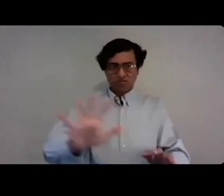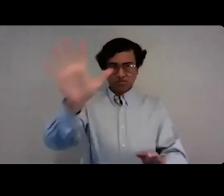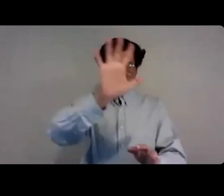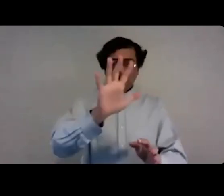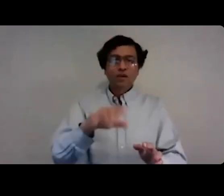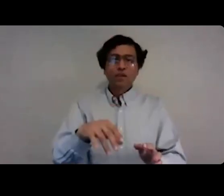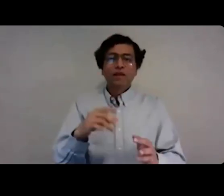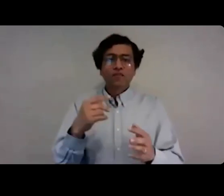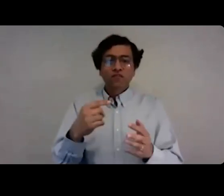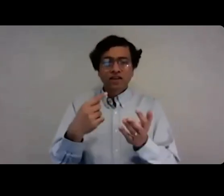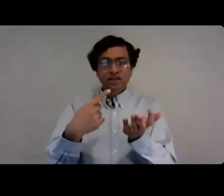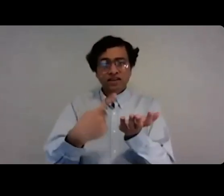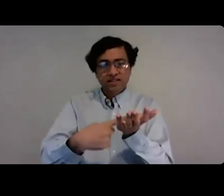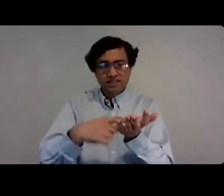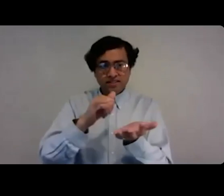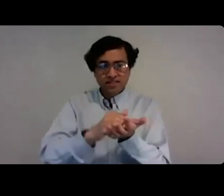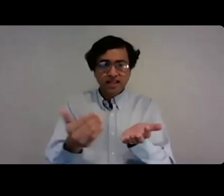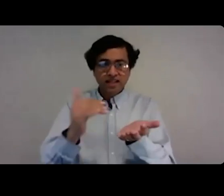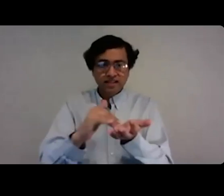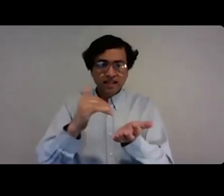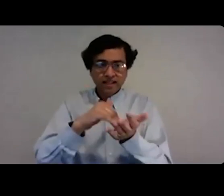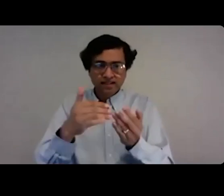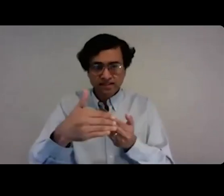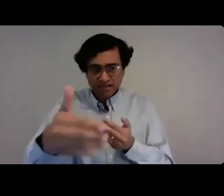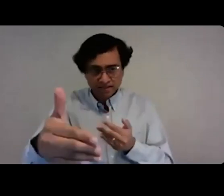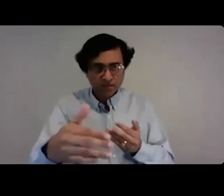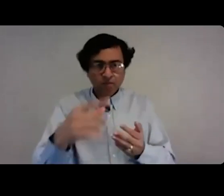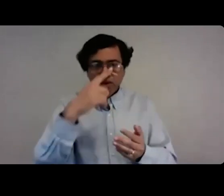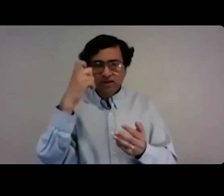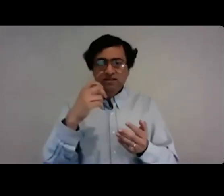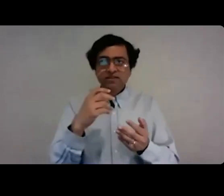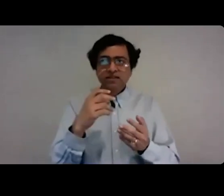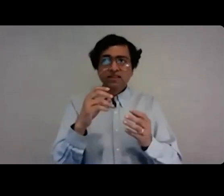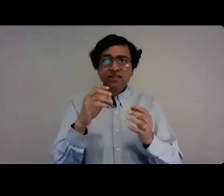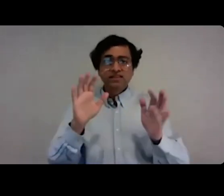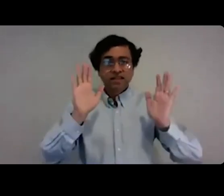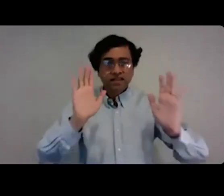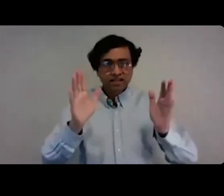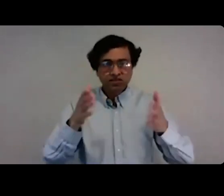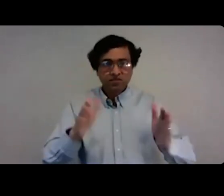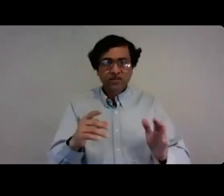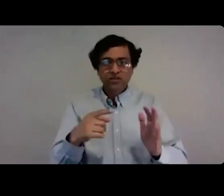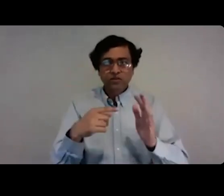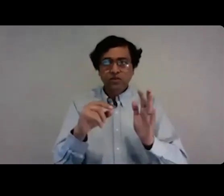will see on this slide and some of the other sides as well where we can actually see via